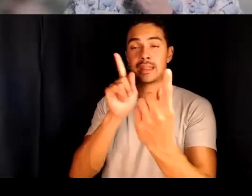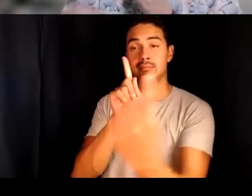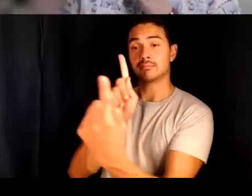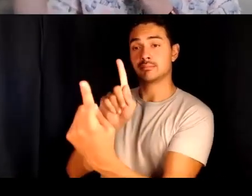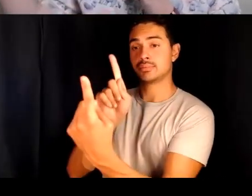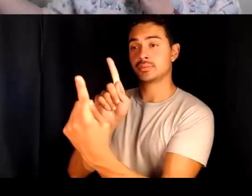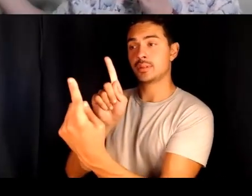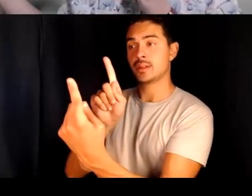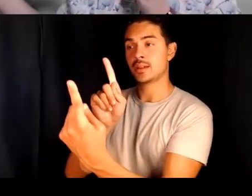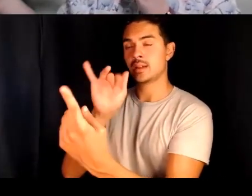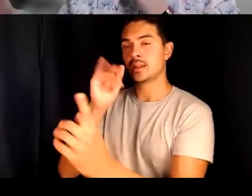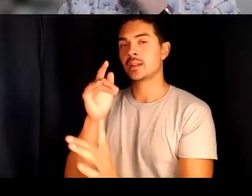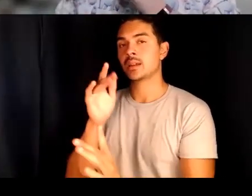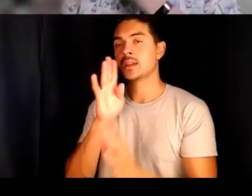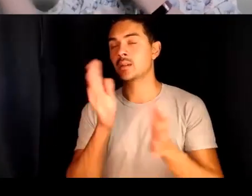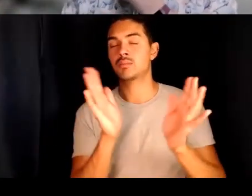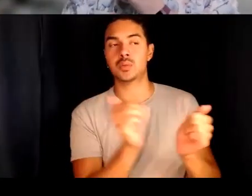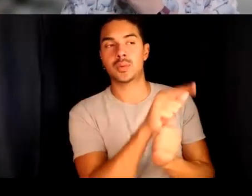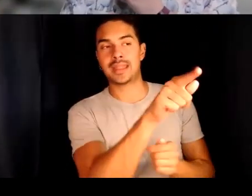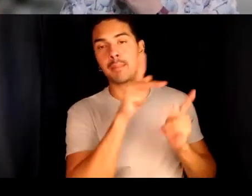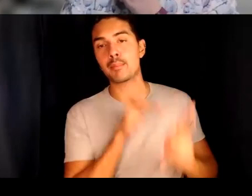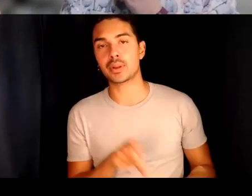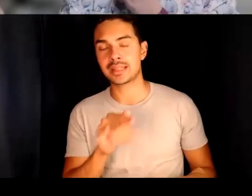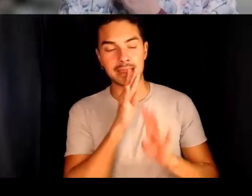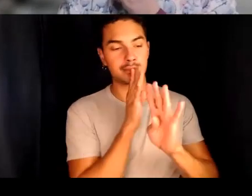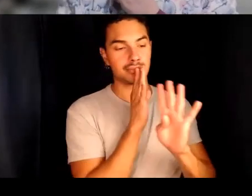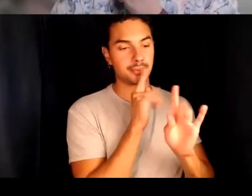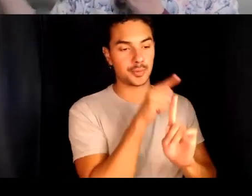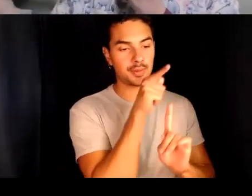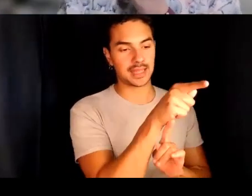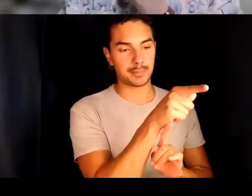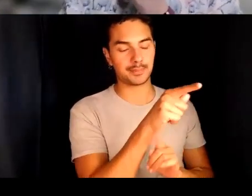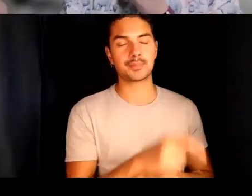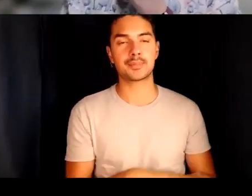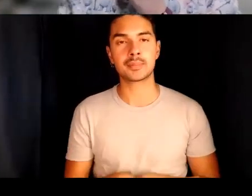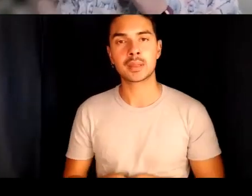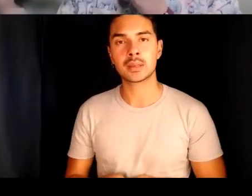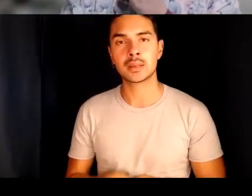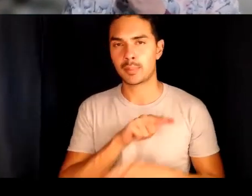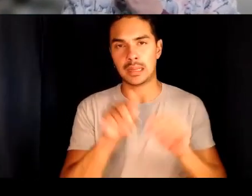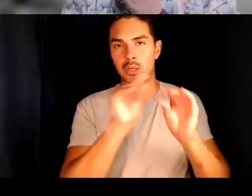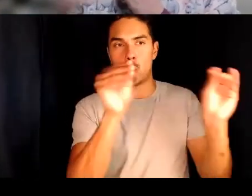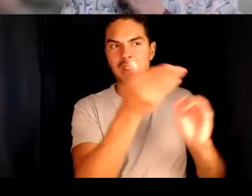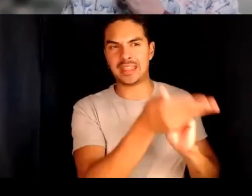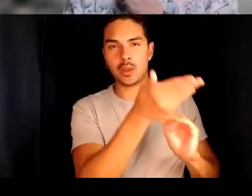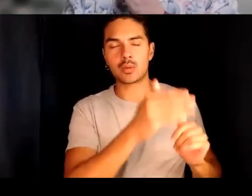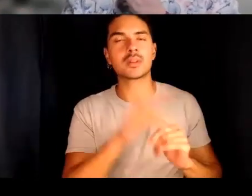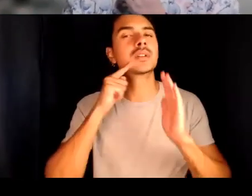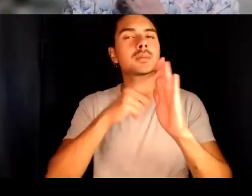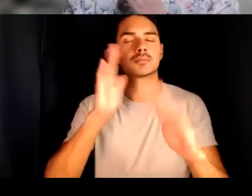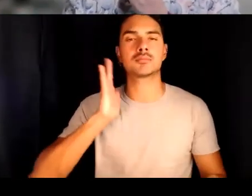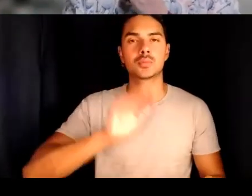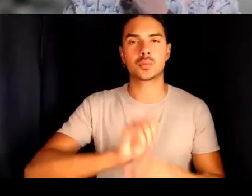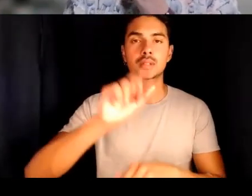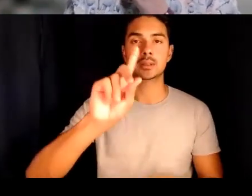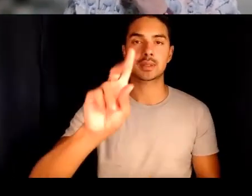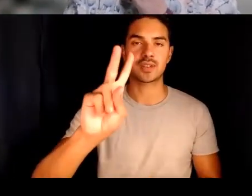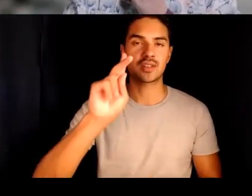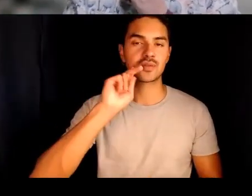You know, I didn't share kind of my background, but I've worked in domestic violence and at coalition levels supporting shelters and services for a long time.